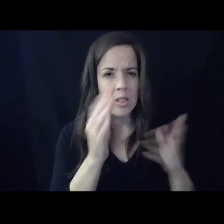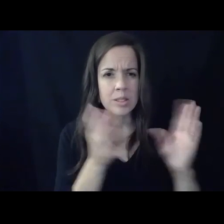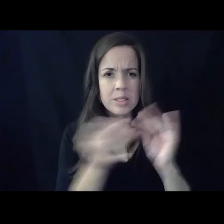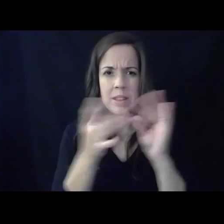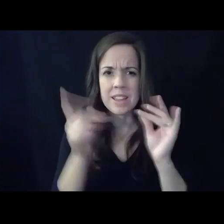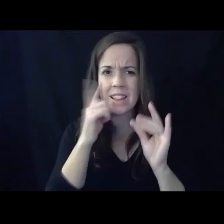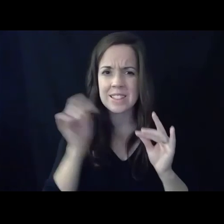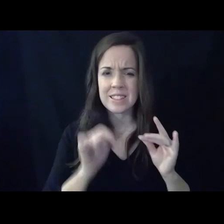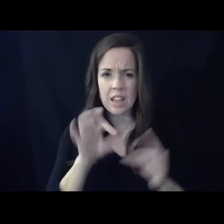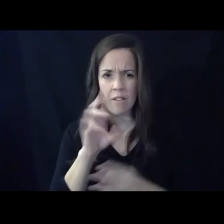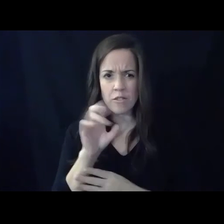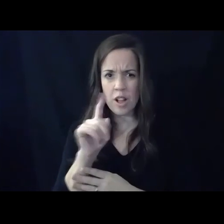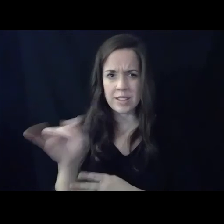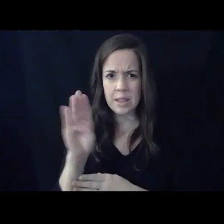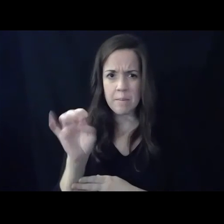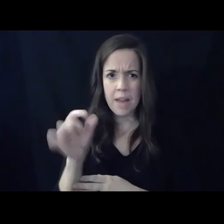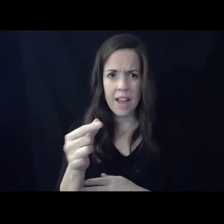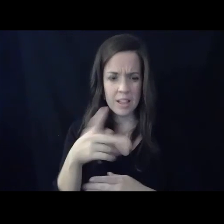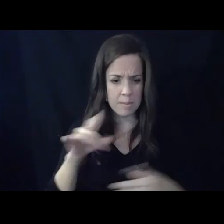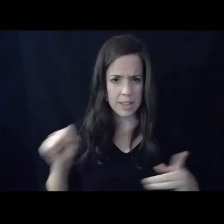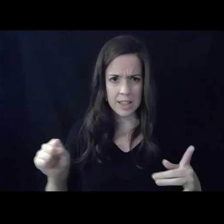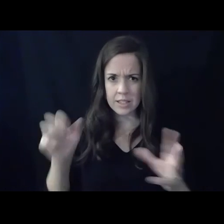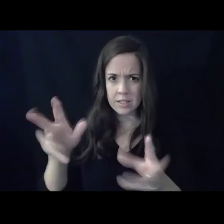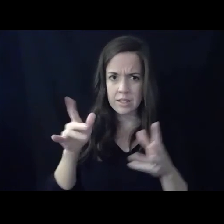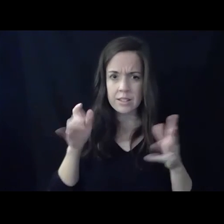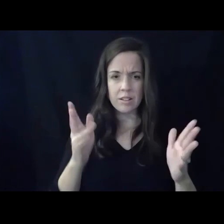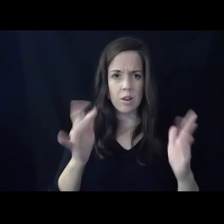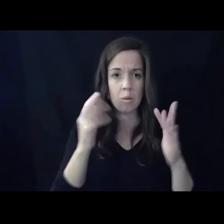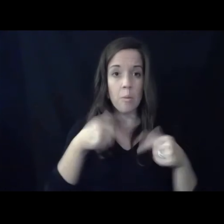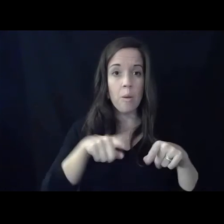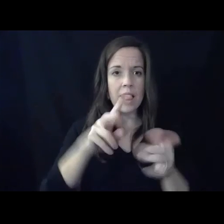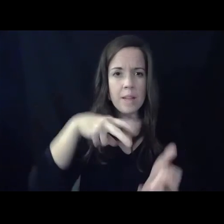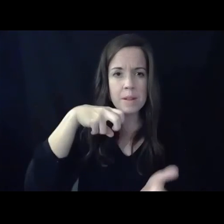of peas in the freezer aisle, speaking, while I am on my knees, scrubbing the bathroom floor,